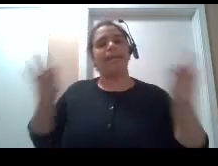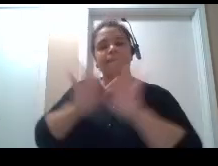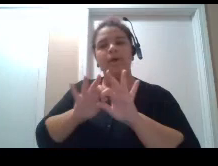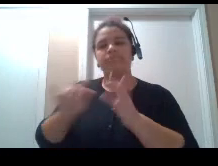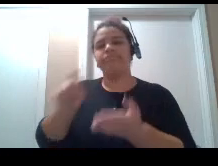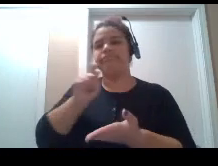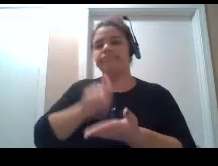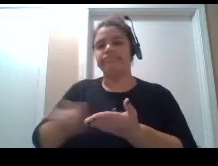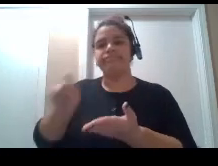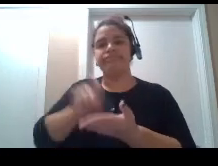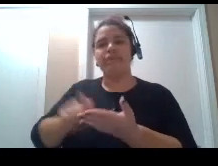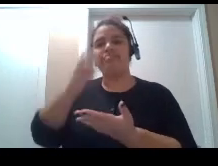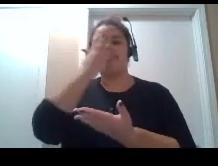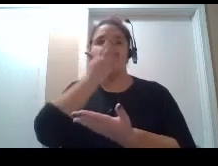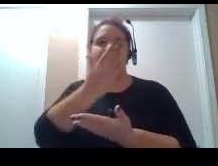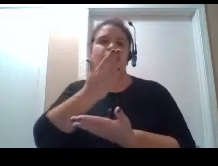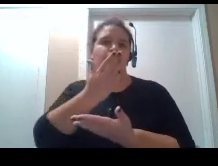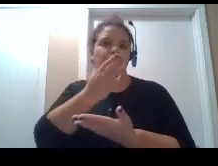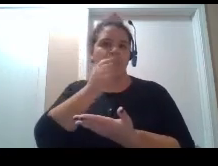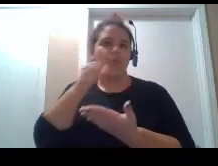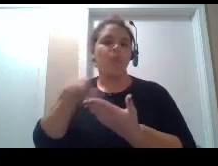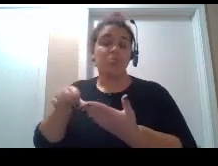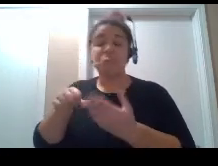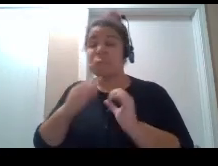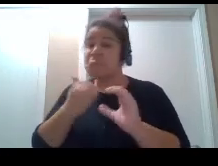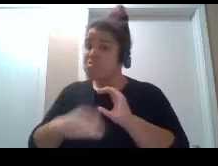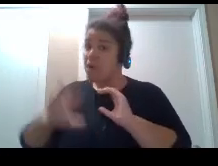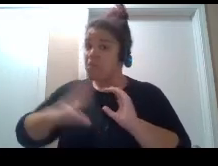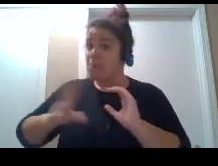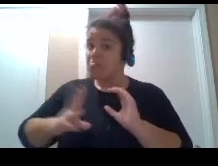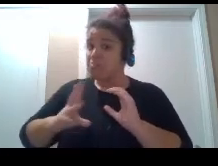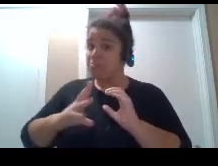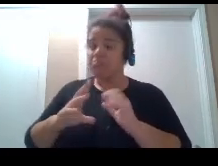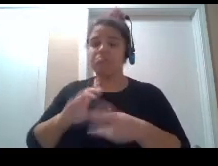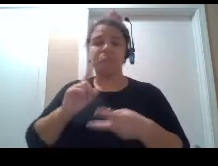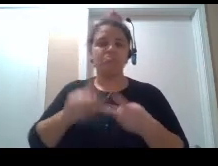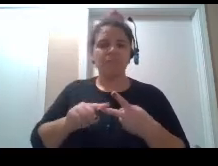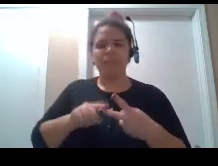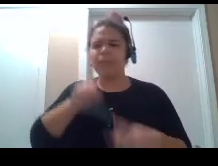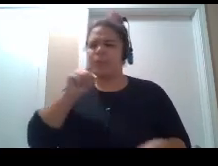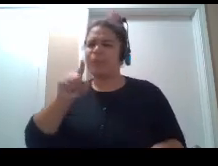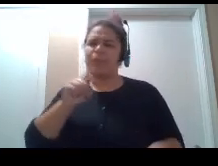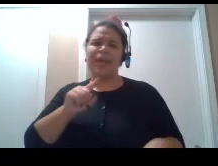to be done in an email. Review the interview with the candidate. Remember